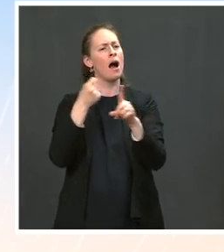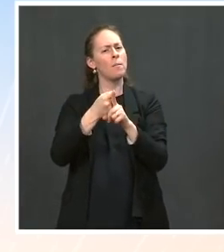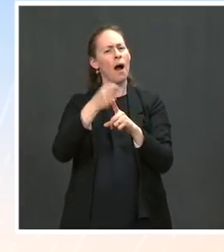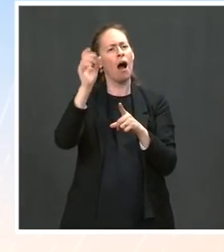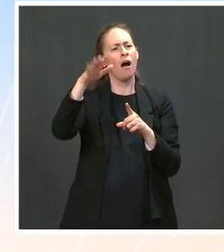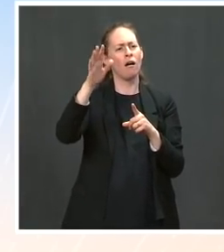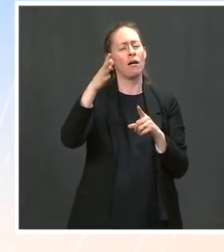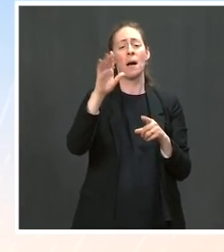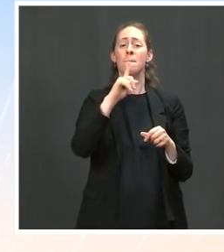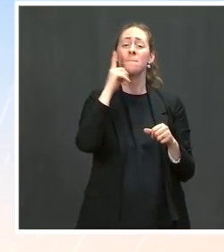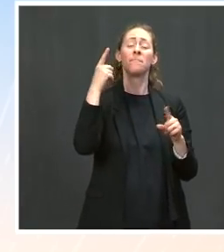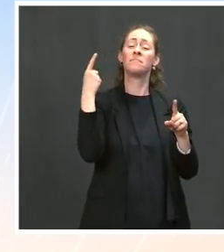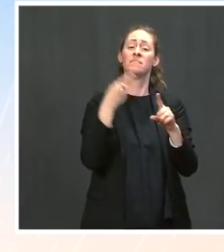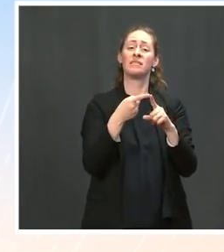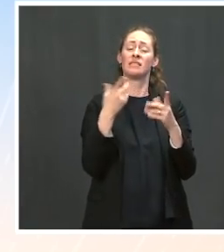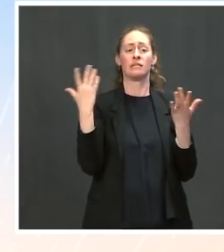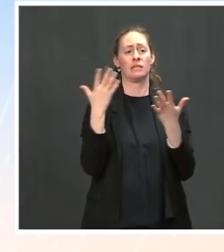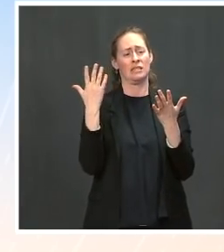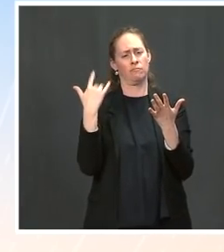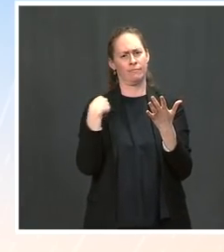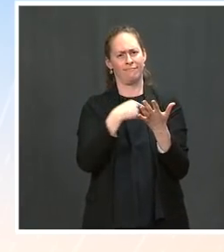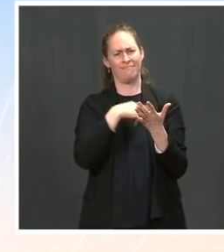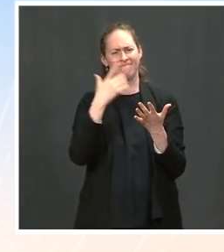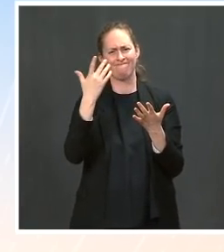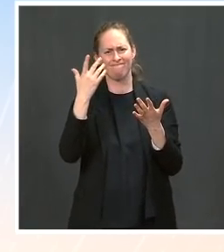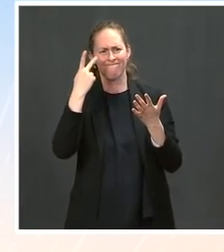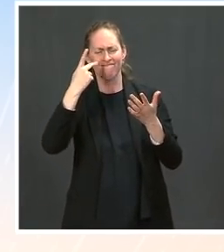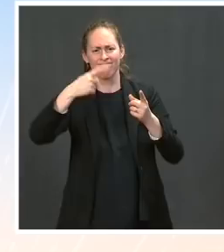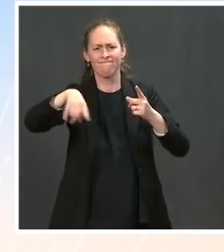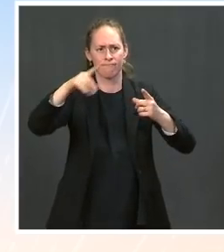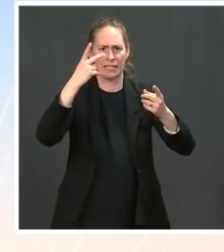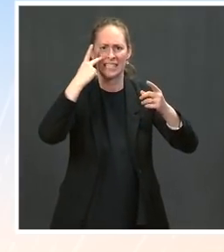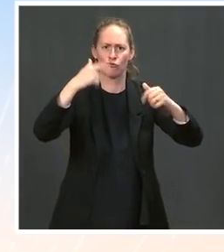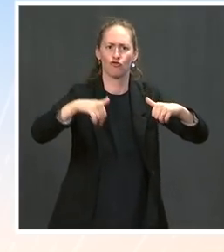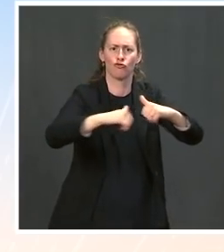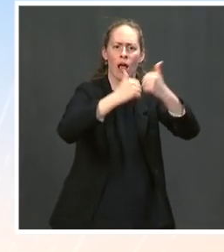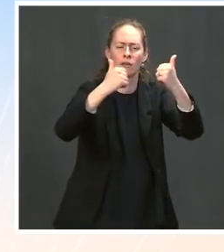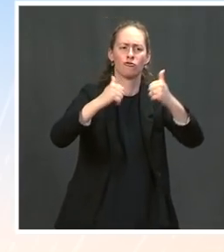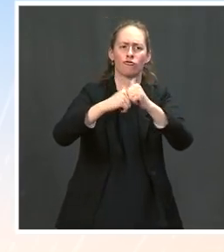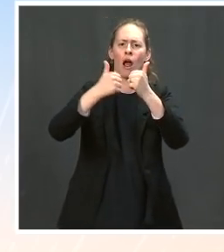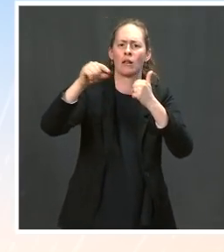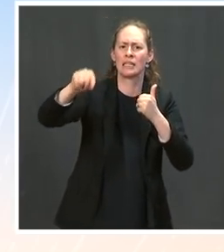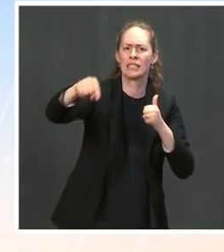as we looked at and assessed challenges here, the primary obstacle to reaching the goal